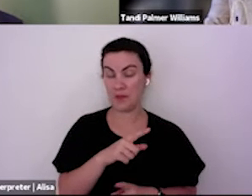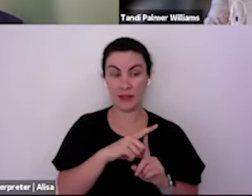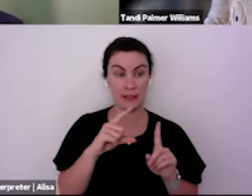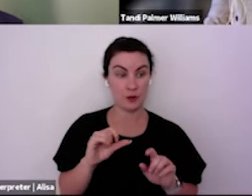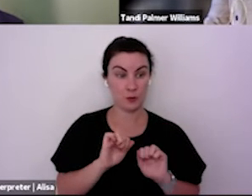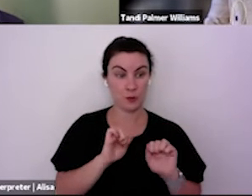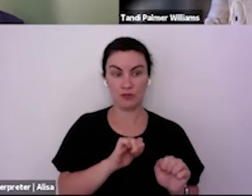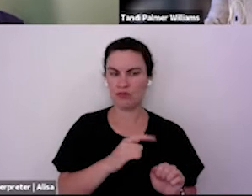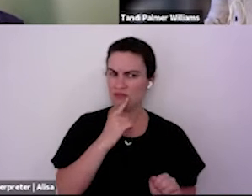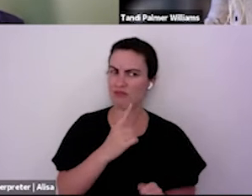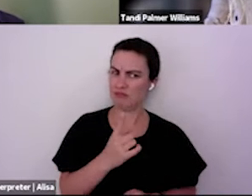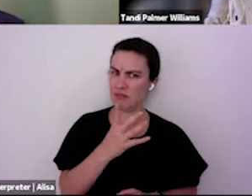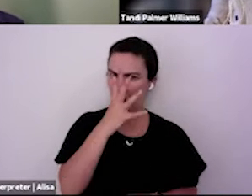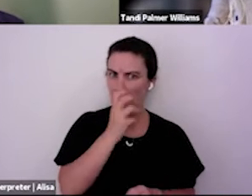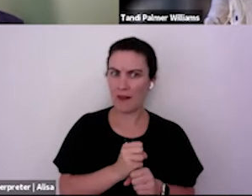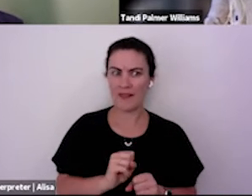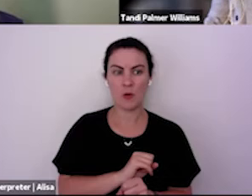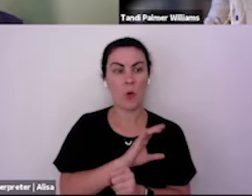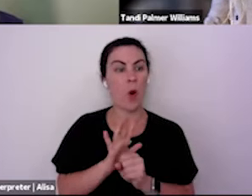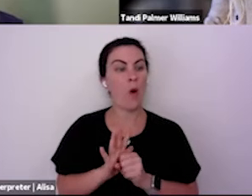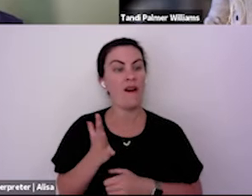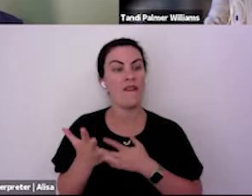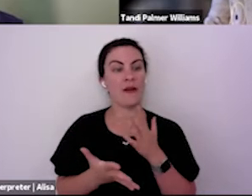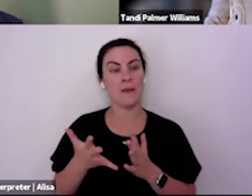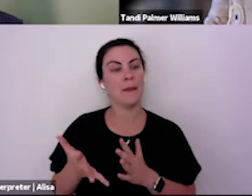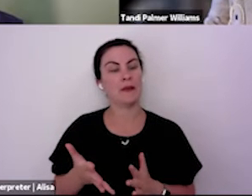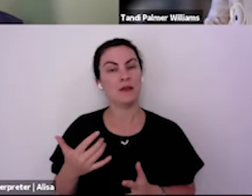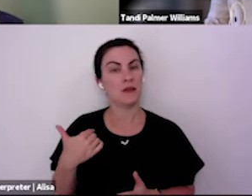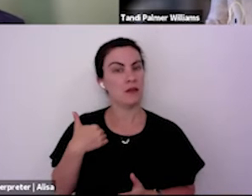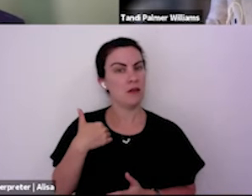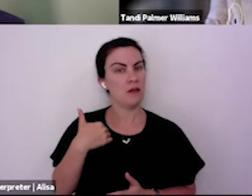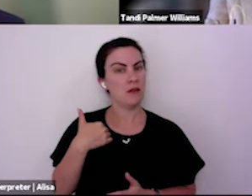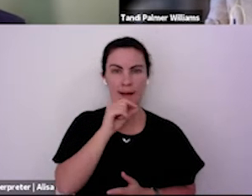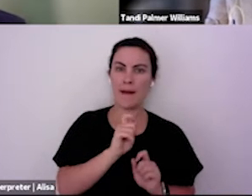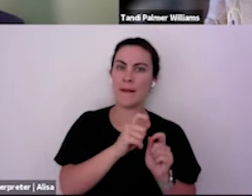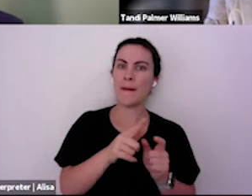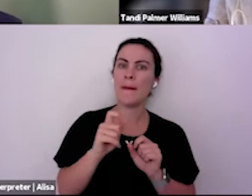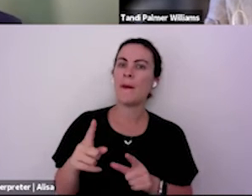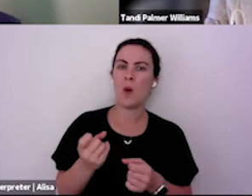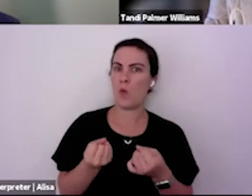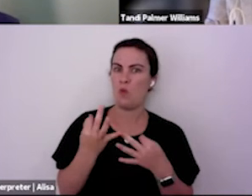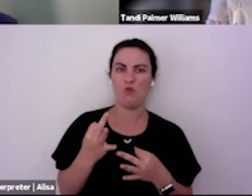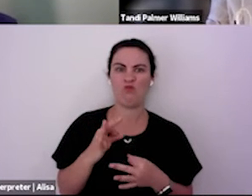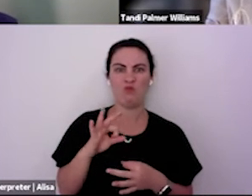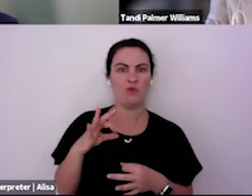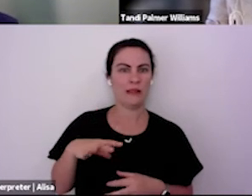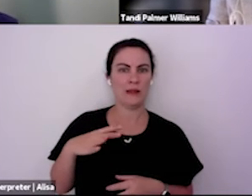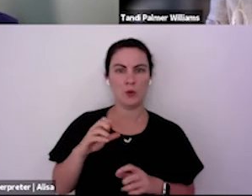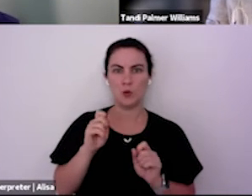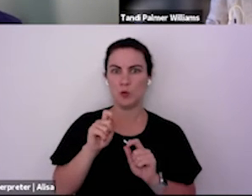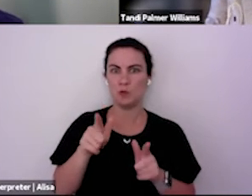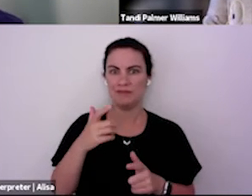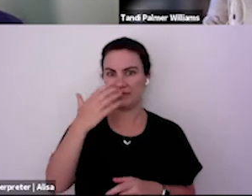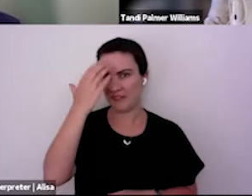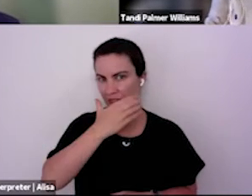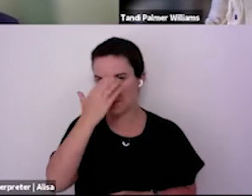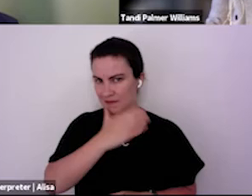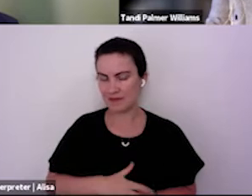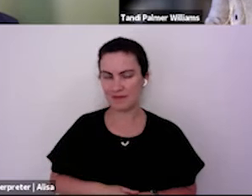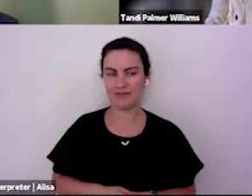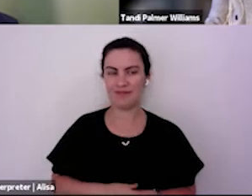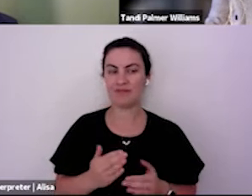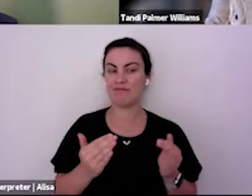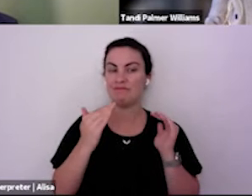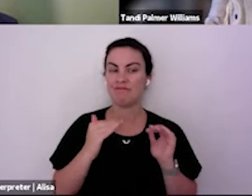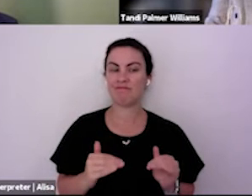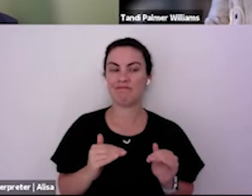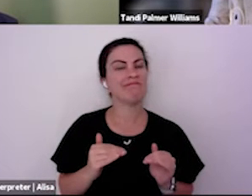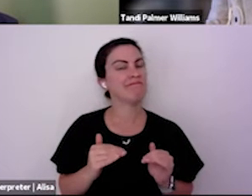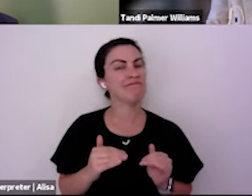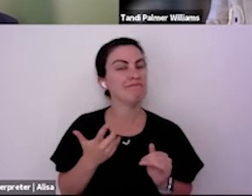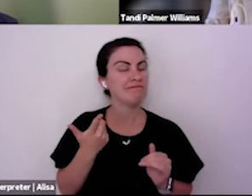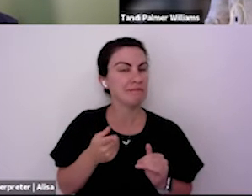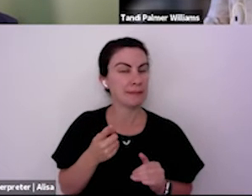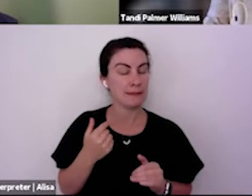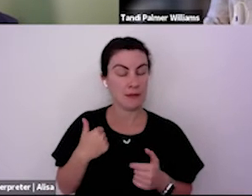live performances to be shared with those whose location or life pattern prevents attendance.